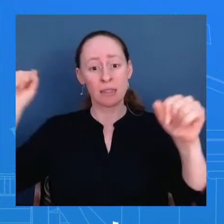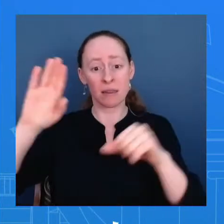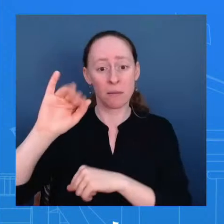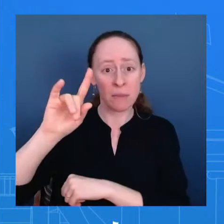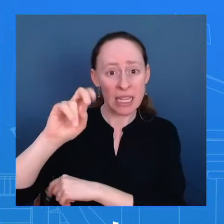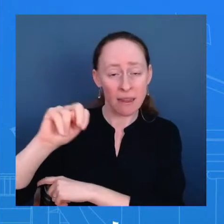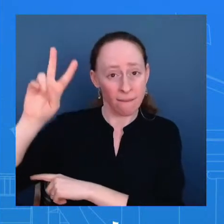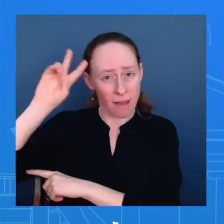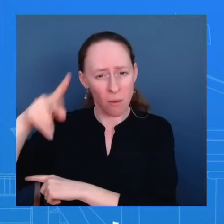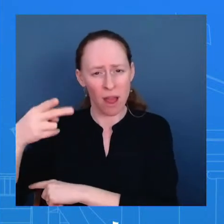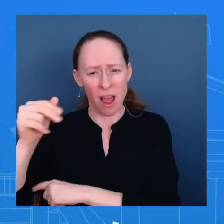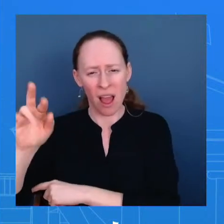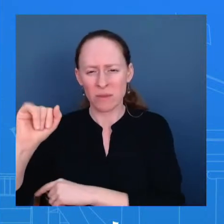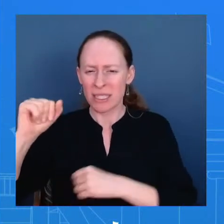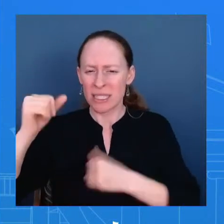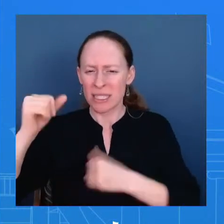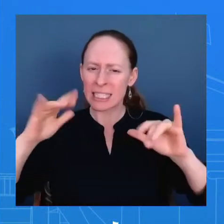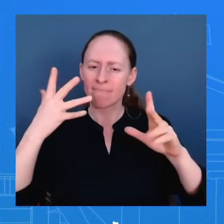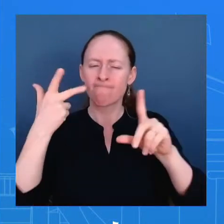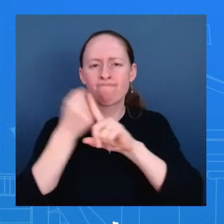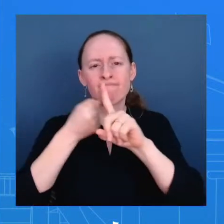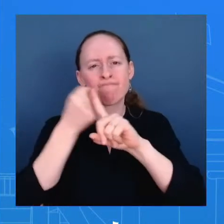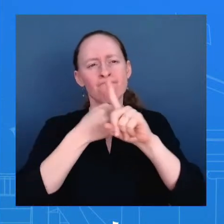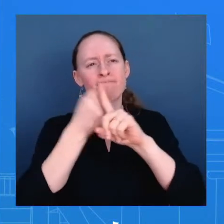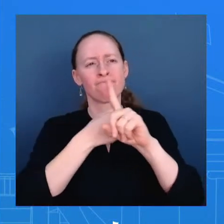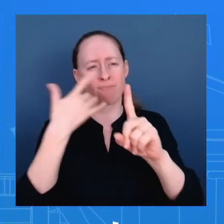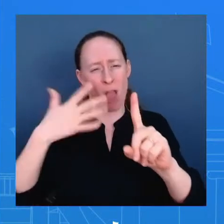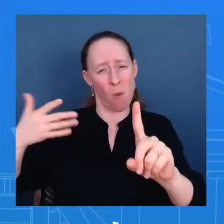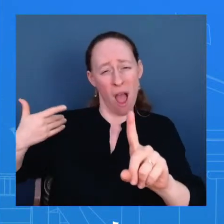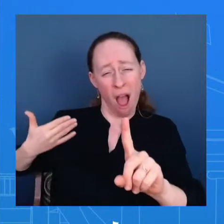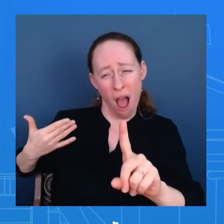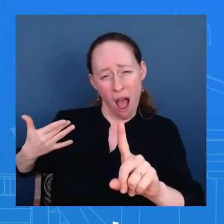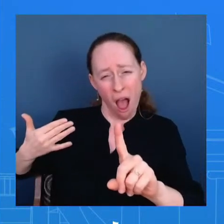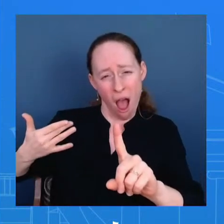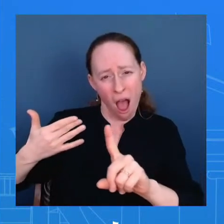and hard-fought rights for African Americans. This morning, he met with the plaintiffs